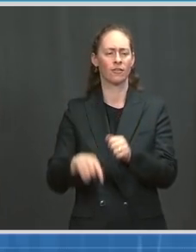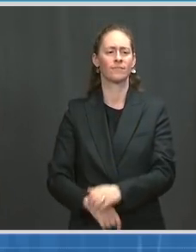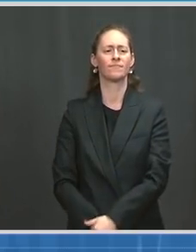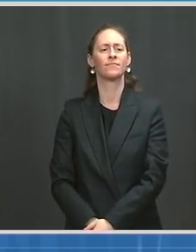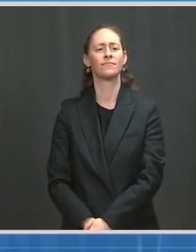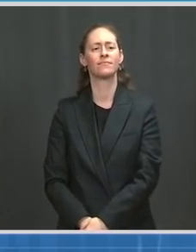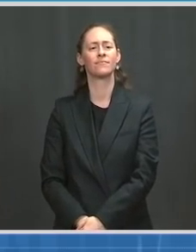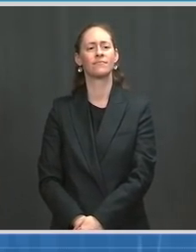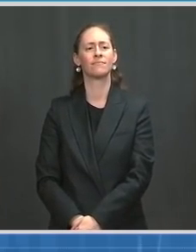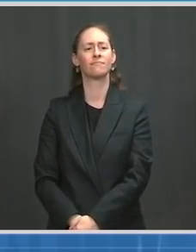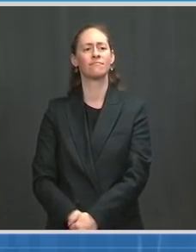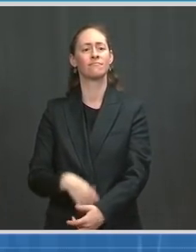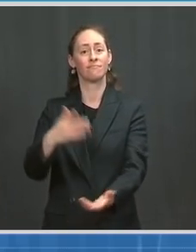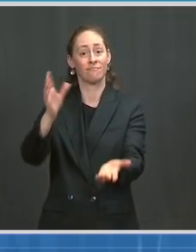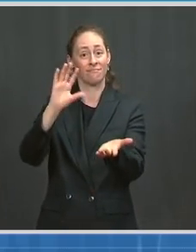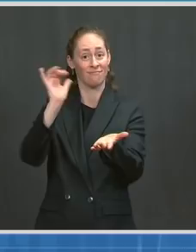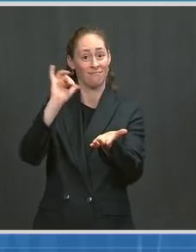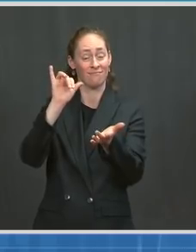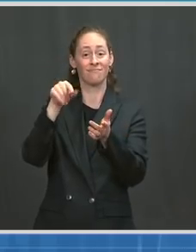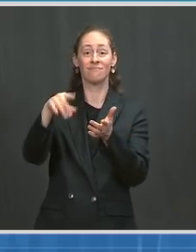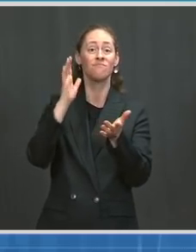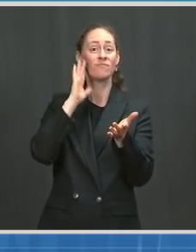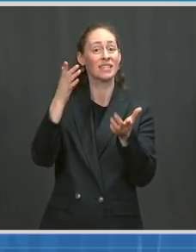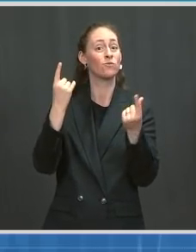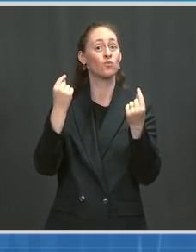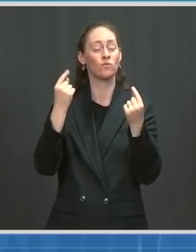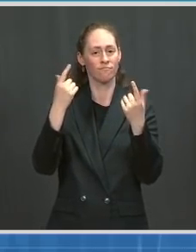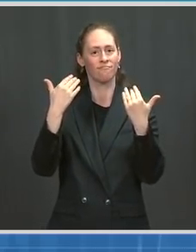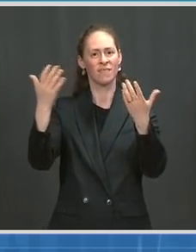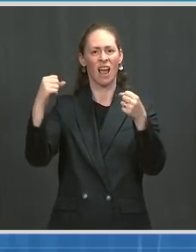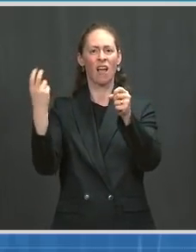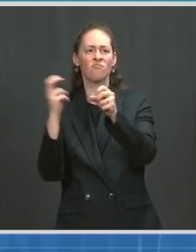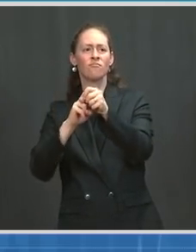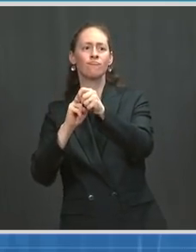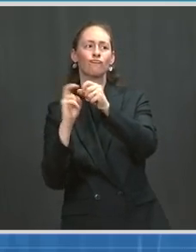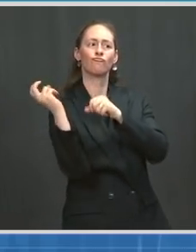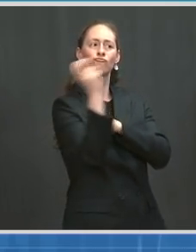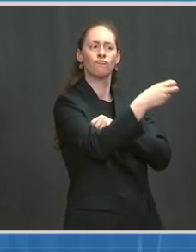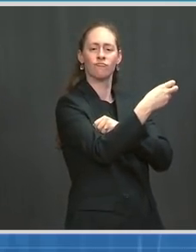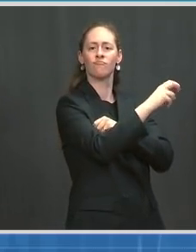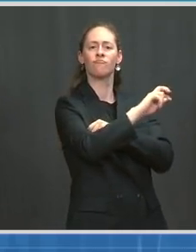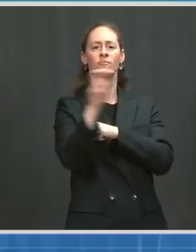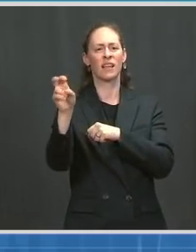more employers are offering paid time off to get vaccinated, and, as we discussed today,